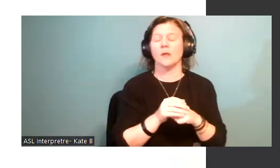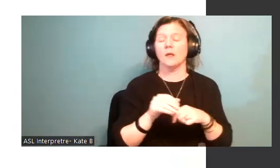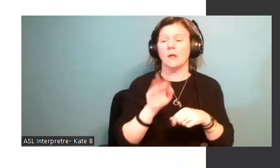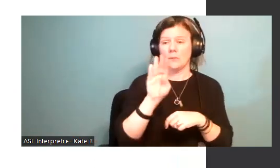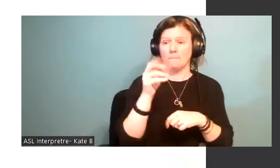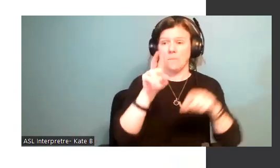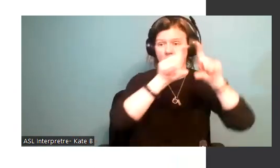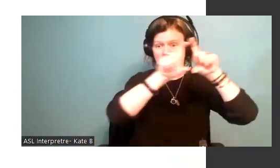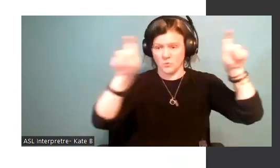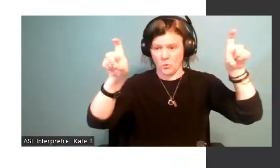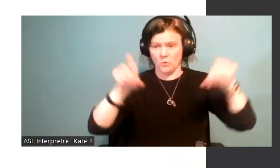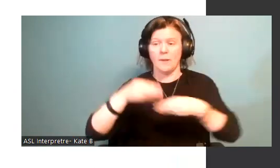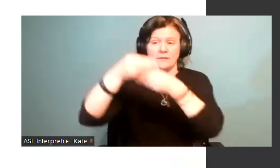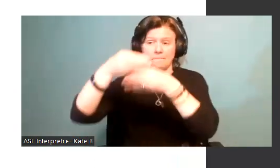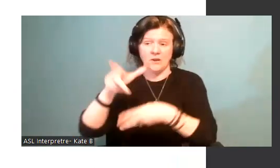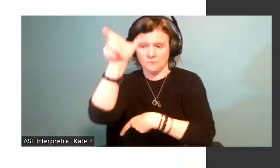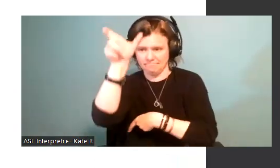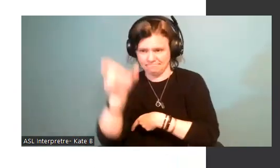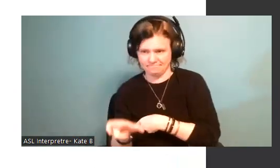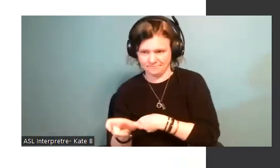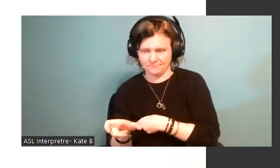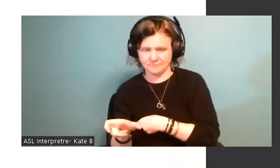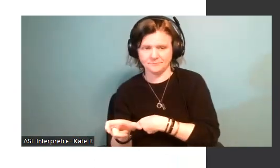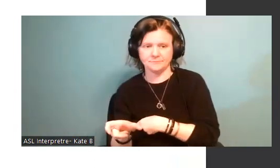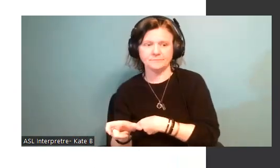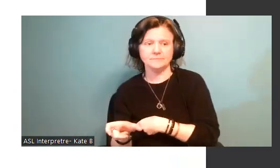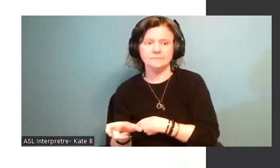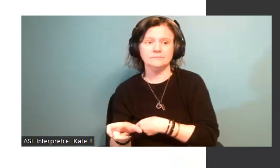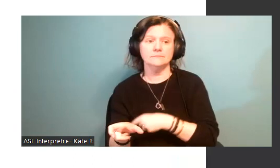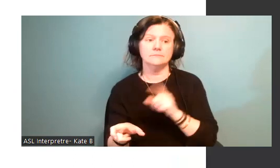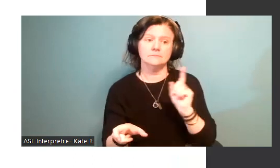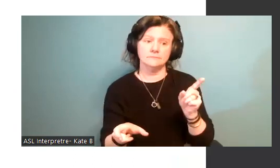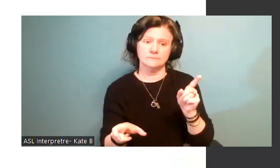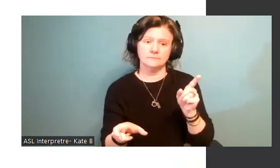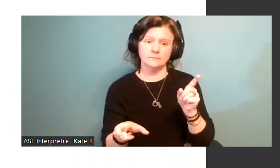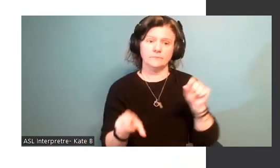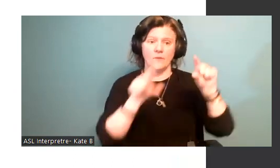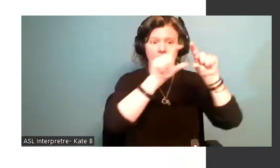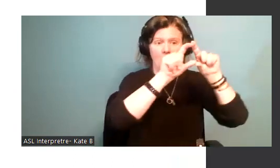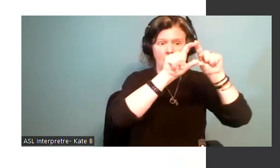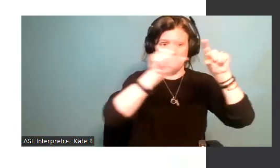With menu, we have two kinds. Menu bar and menu. Both of these are roles. The bar the horizontal